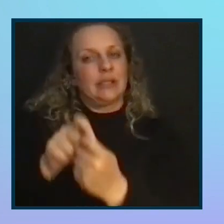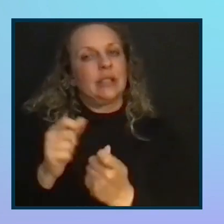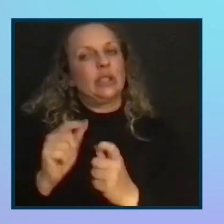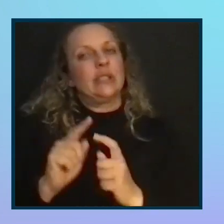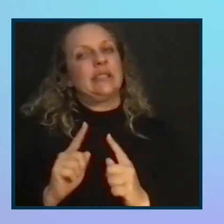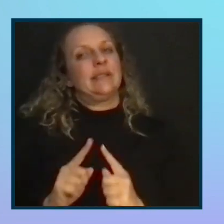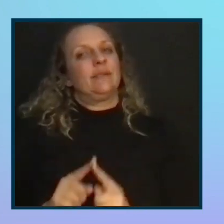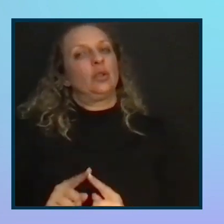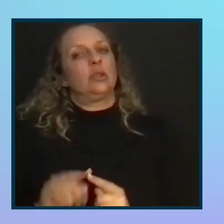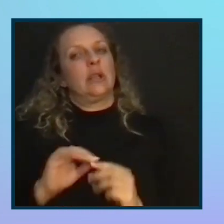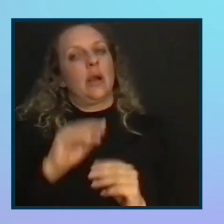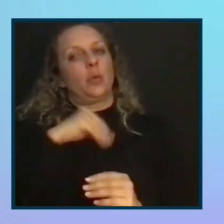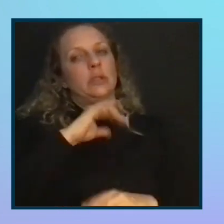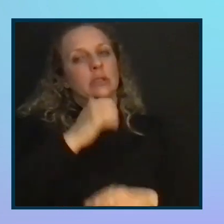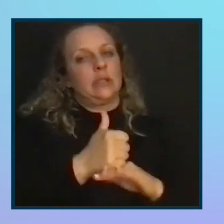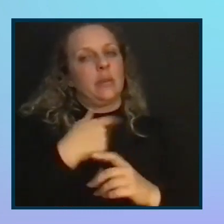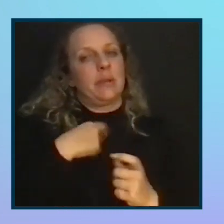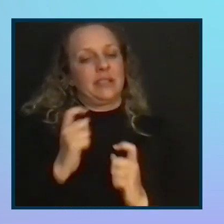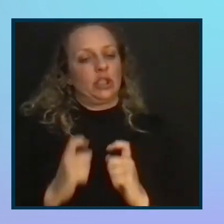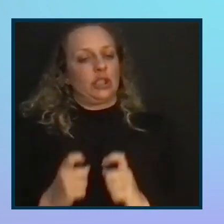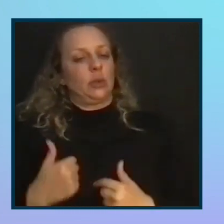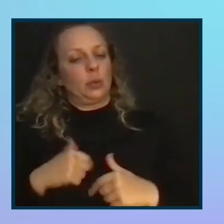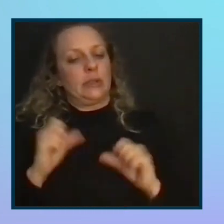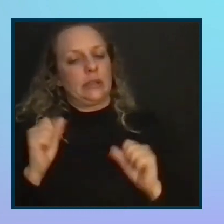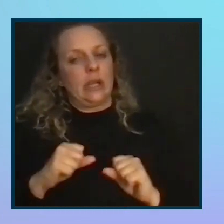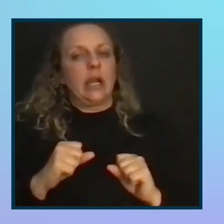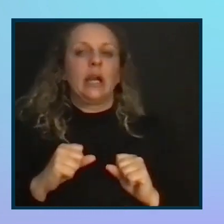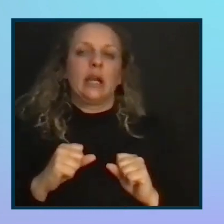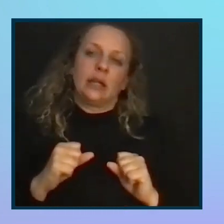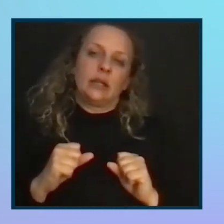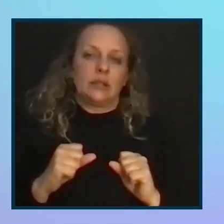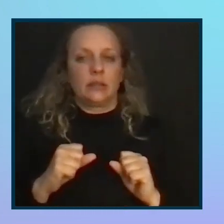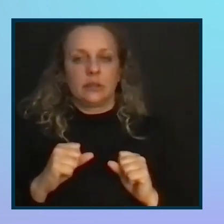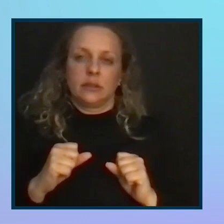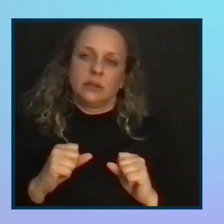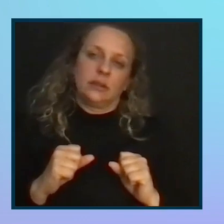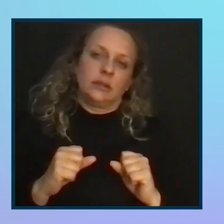and changes that we can follow and make